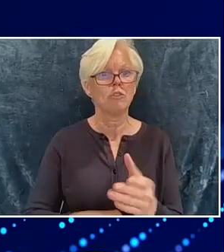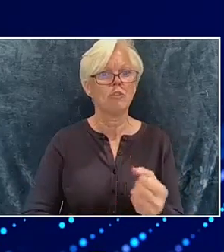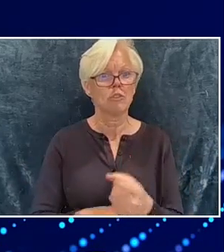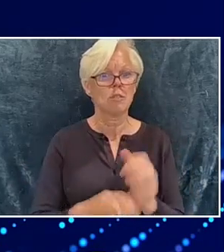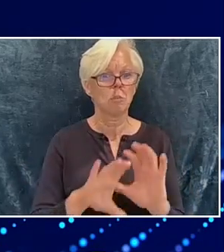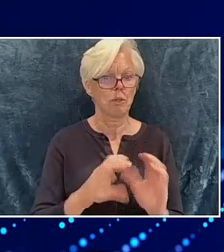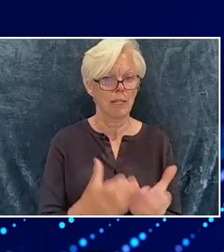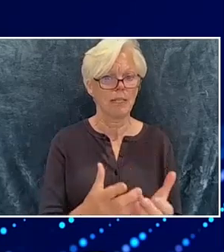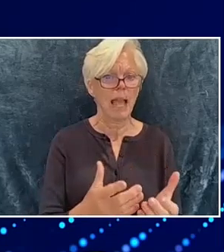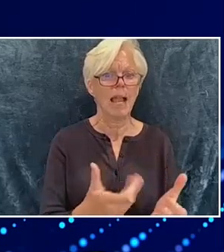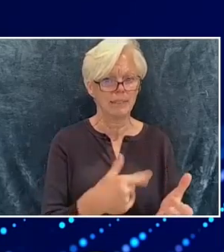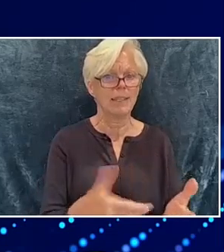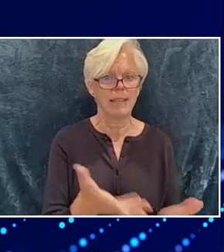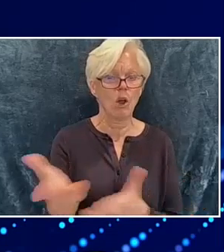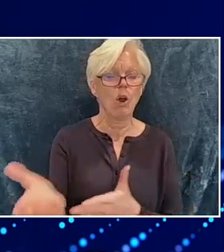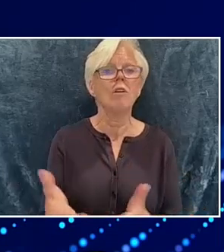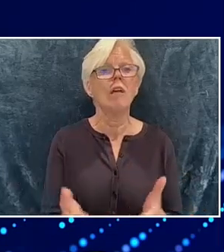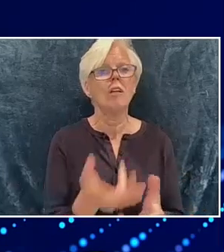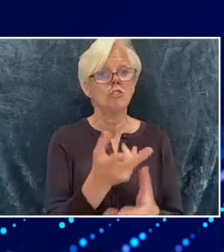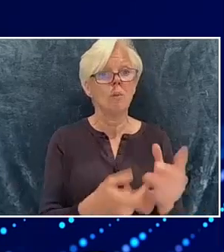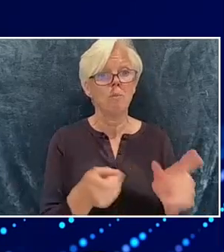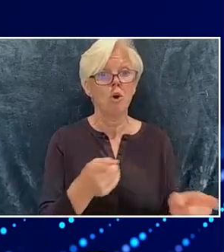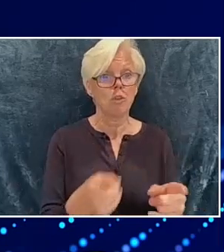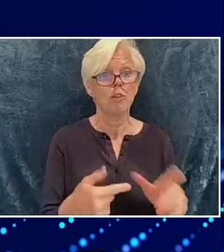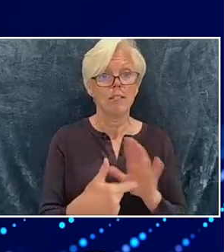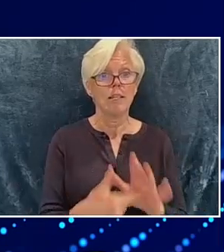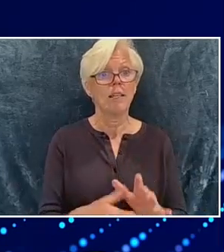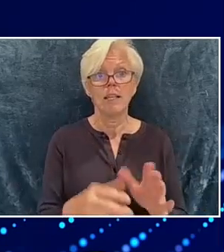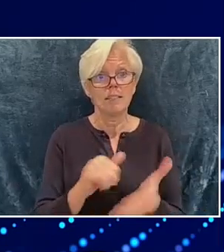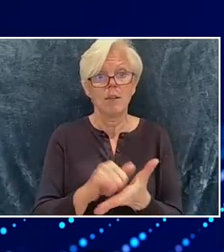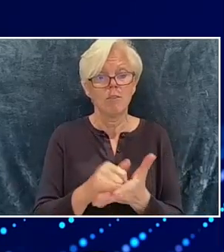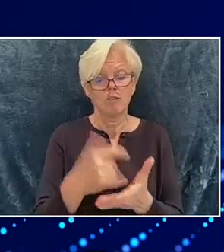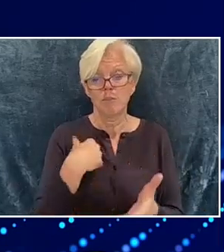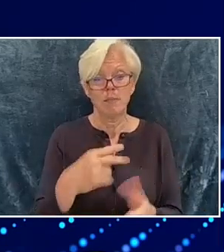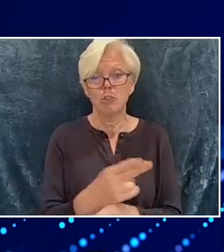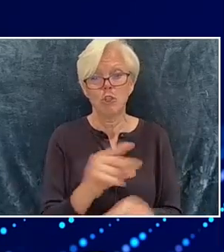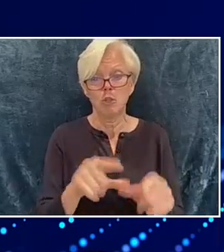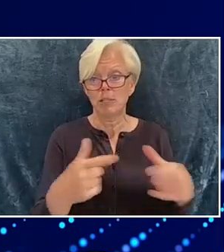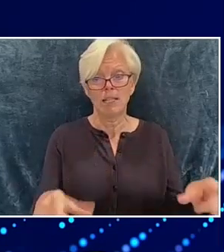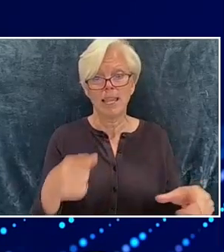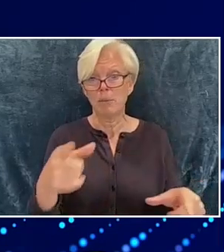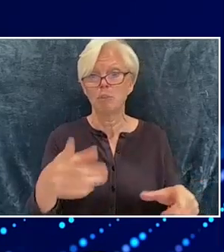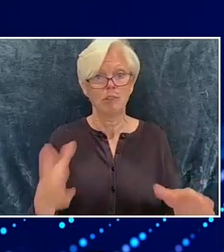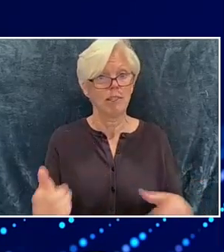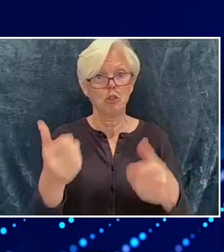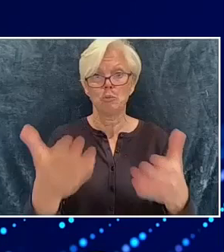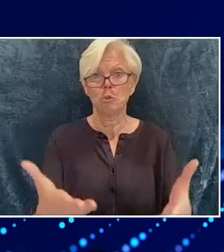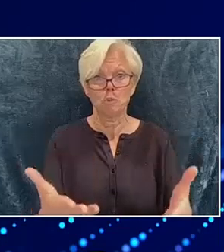And in both of those examples, there is no way for me to use the language that you are proposing that would require me to